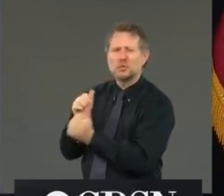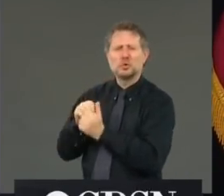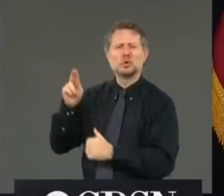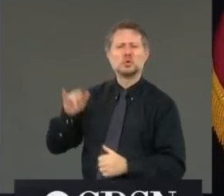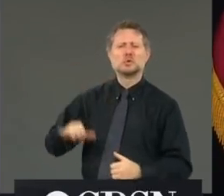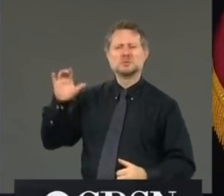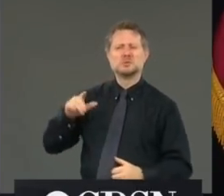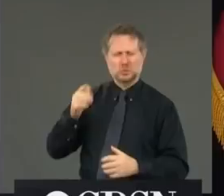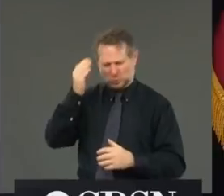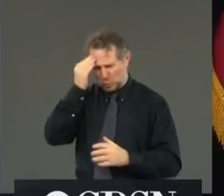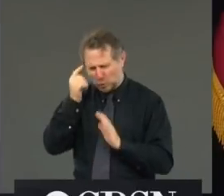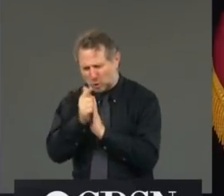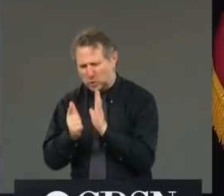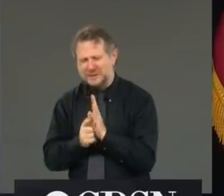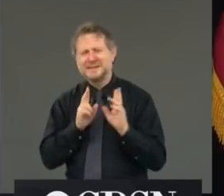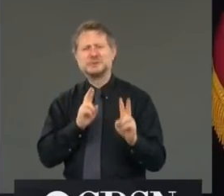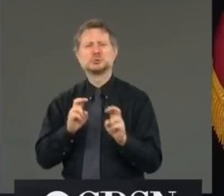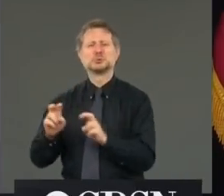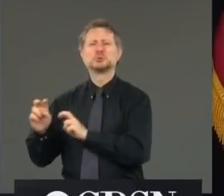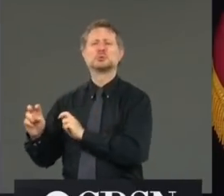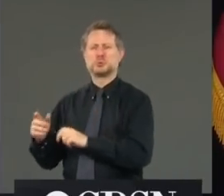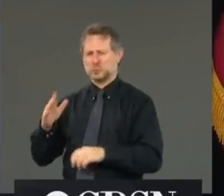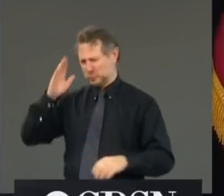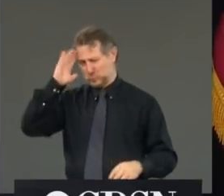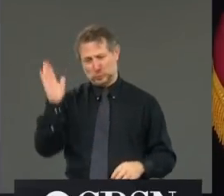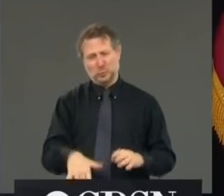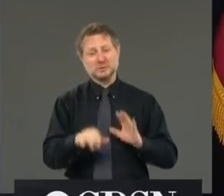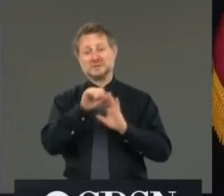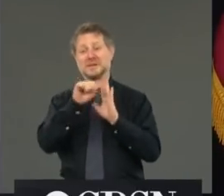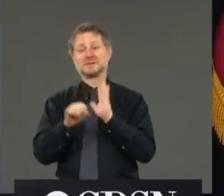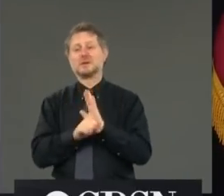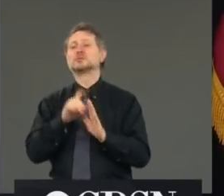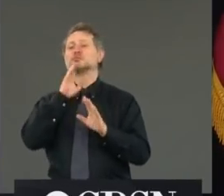AT IN THE H AND H HOSPITALS AND